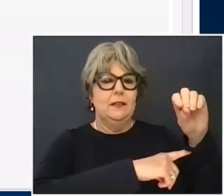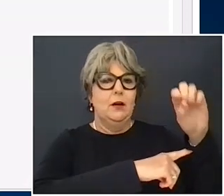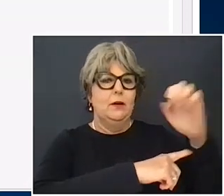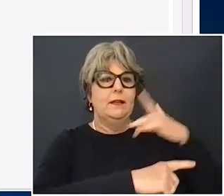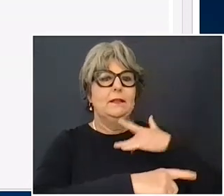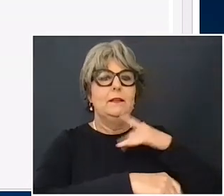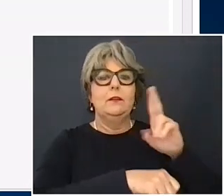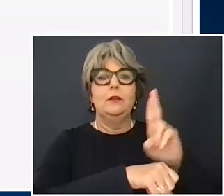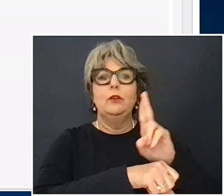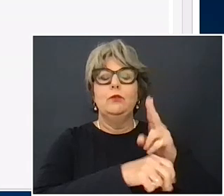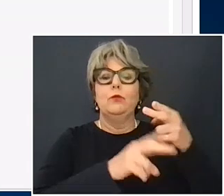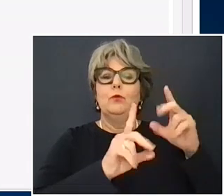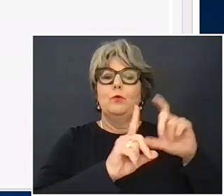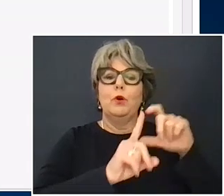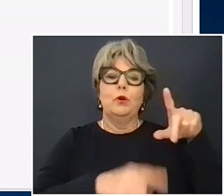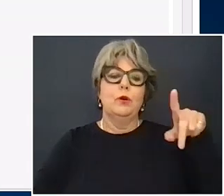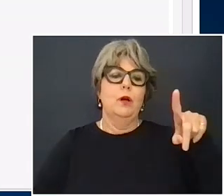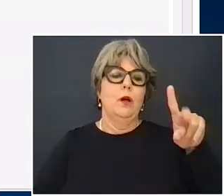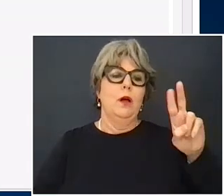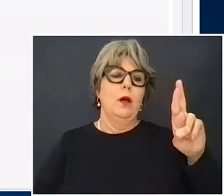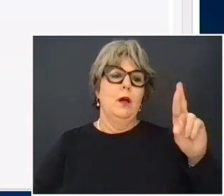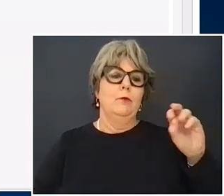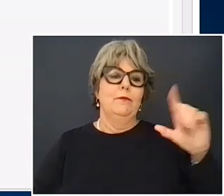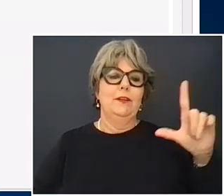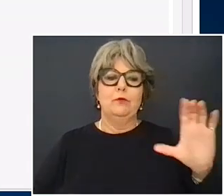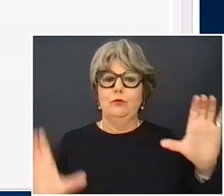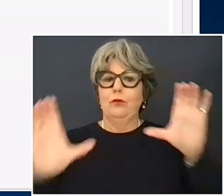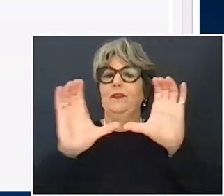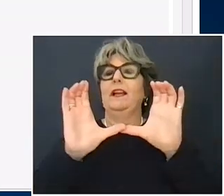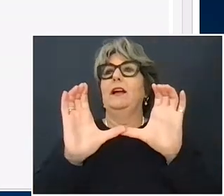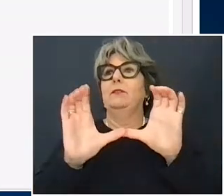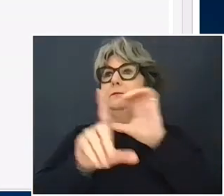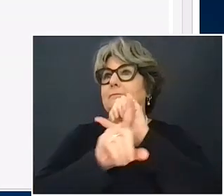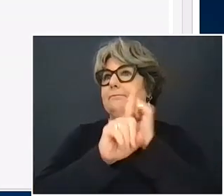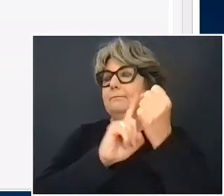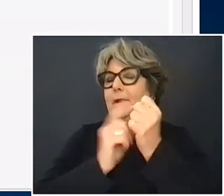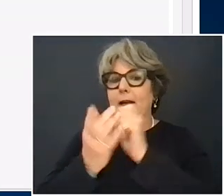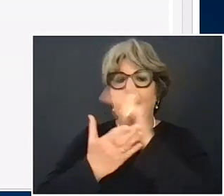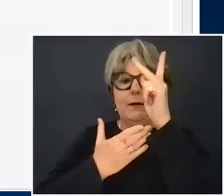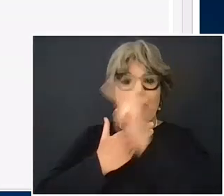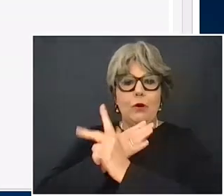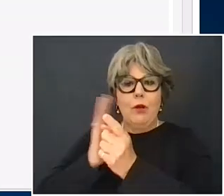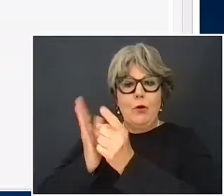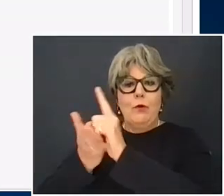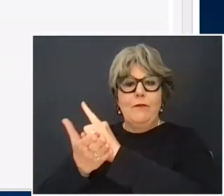provisional certification in instances where, for example, a program review ran long. I think this was JoEllen's comment,